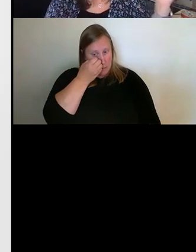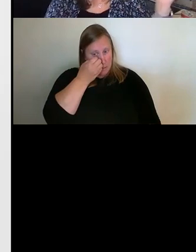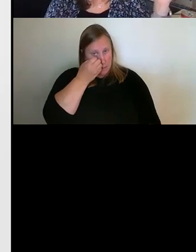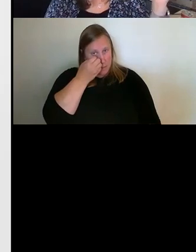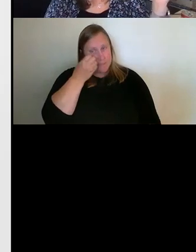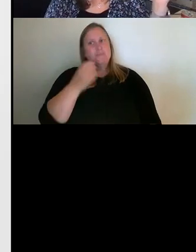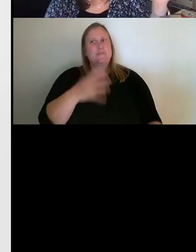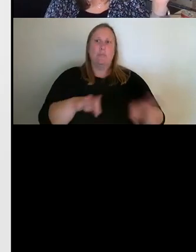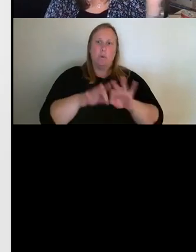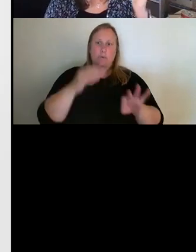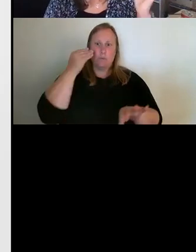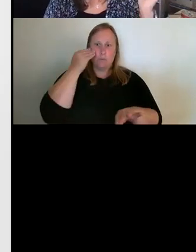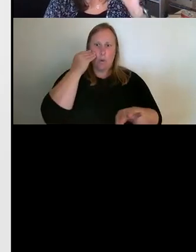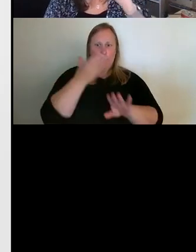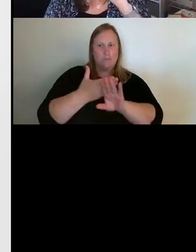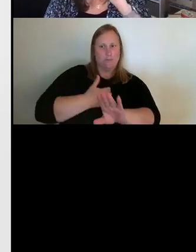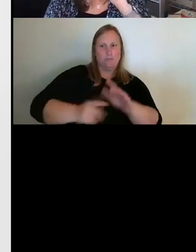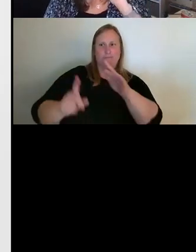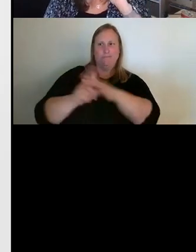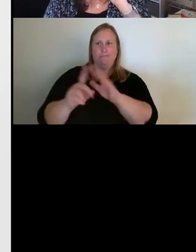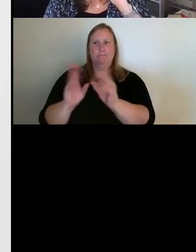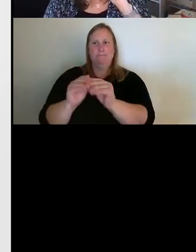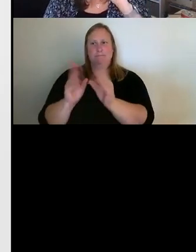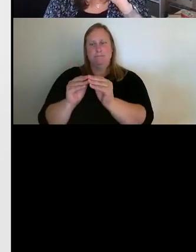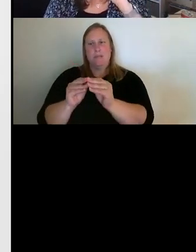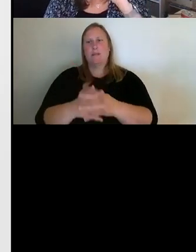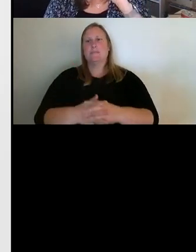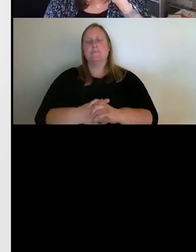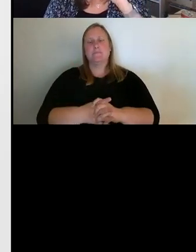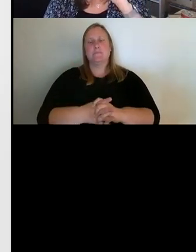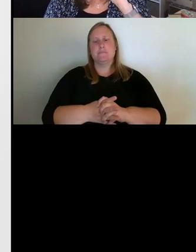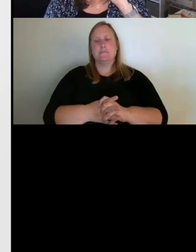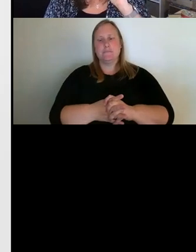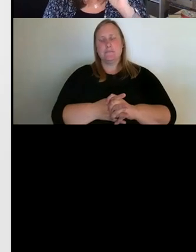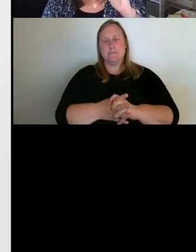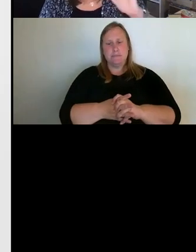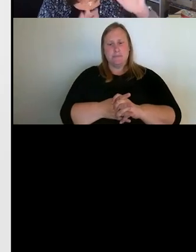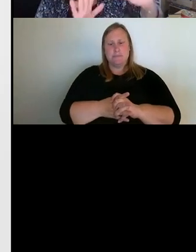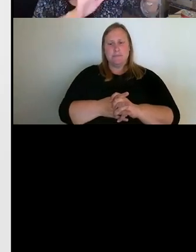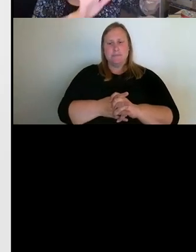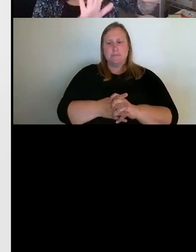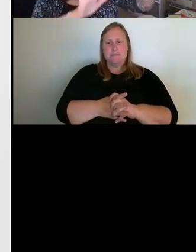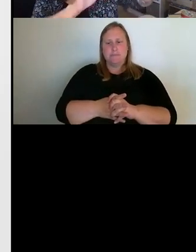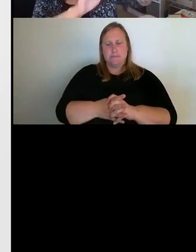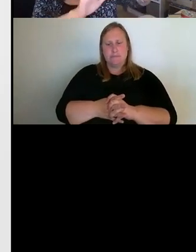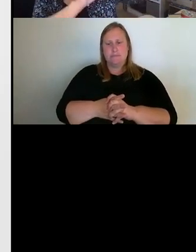What was fascinating, when I first learned about this I thought the whole intent was protect the person